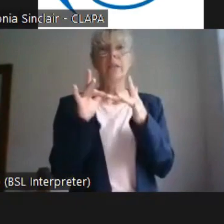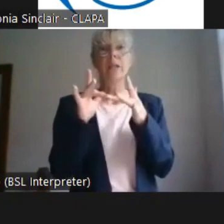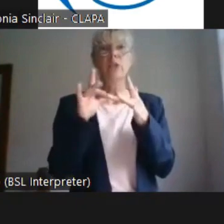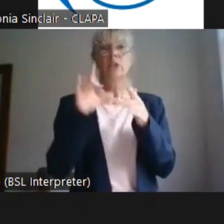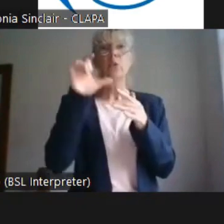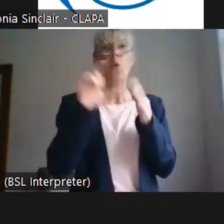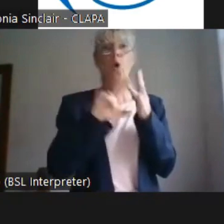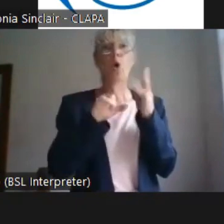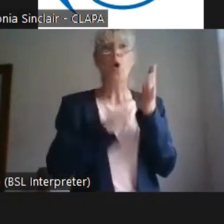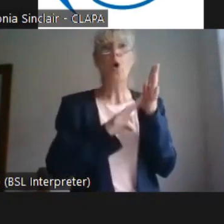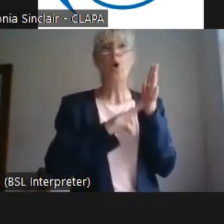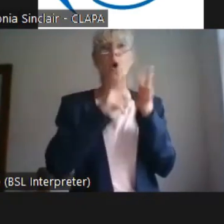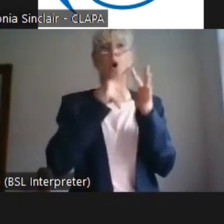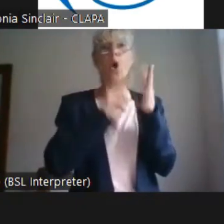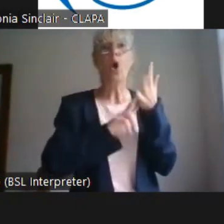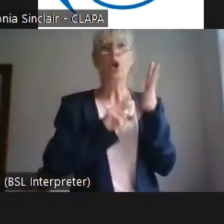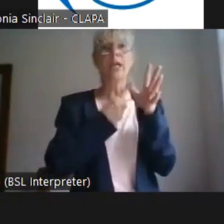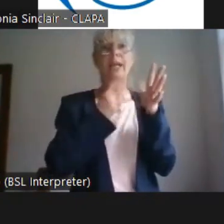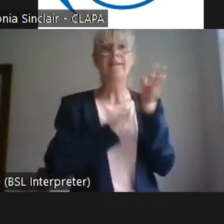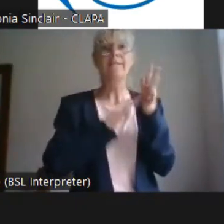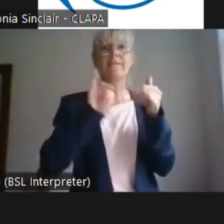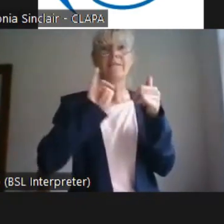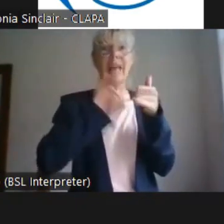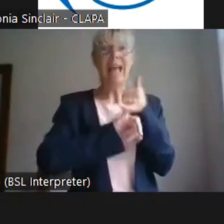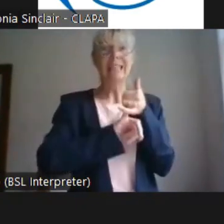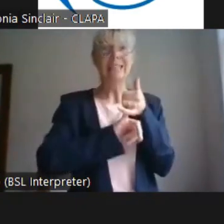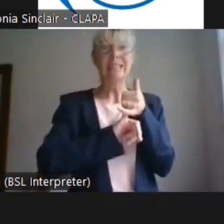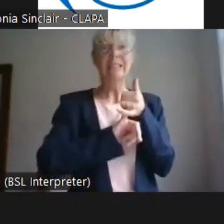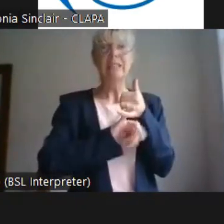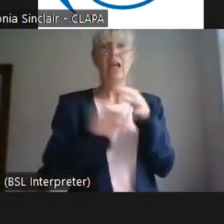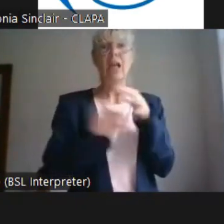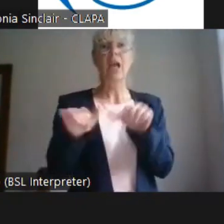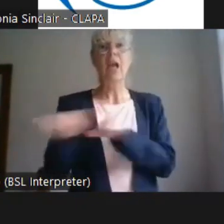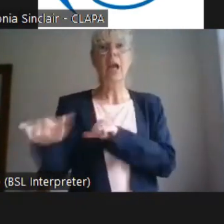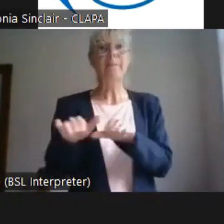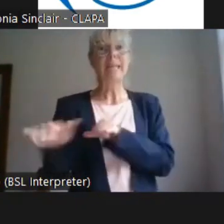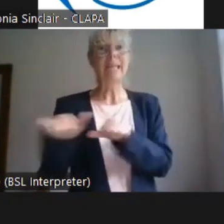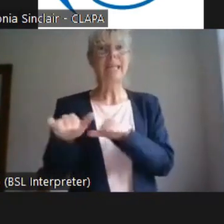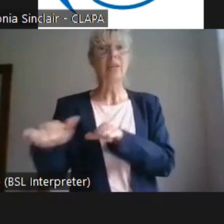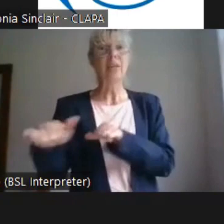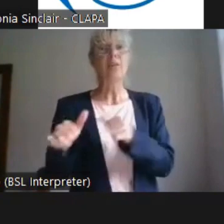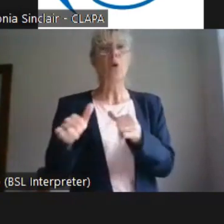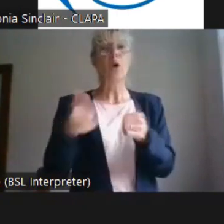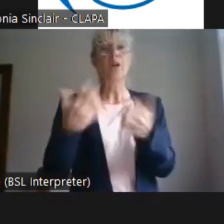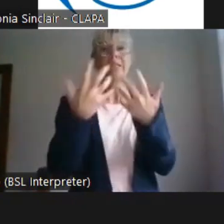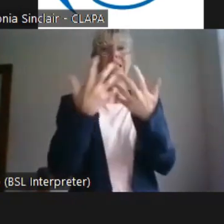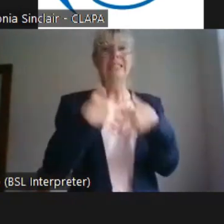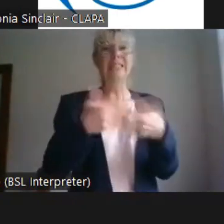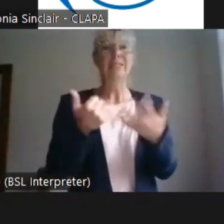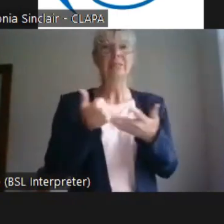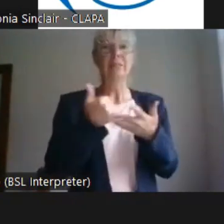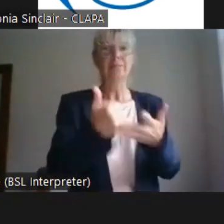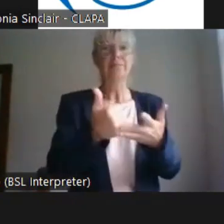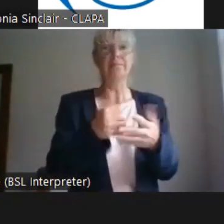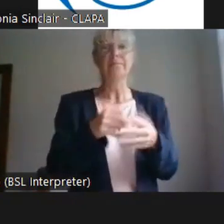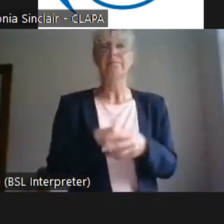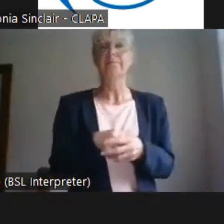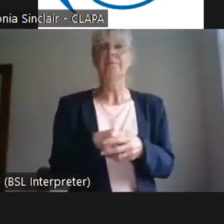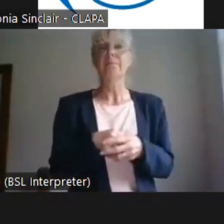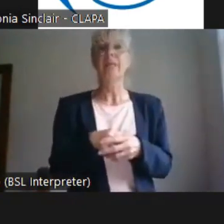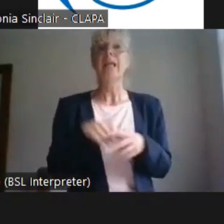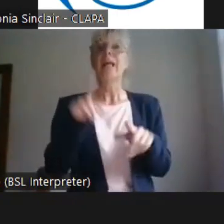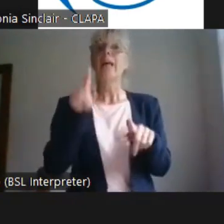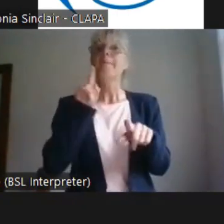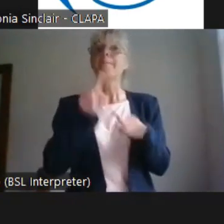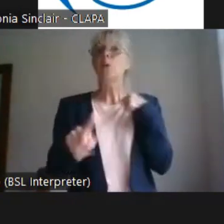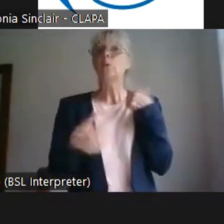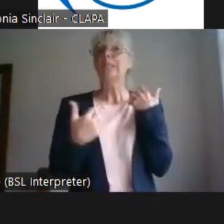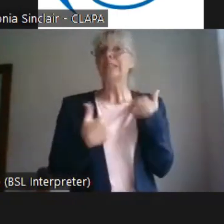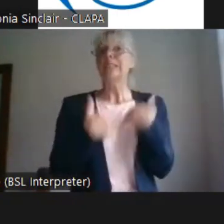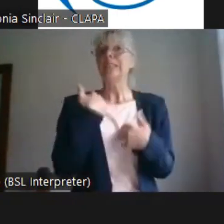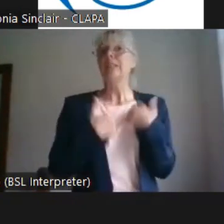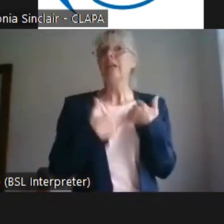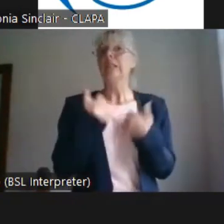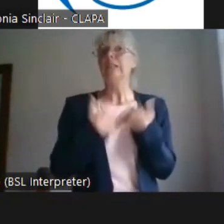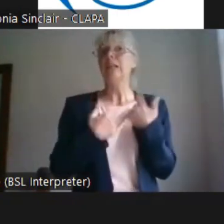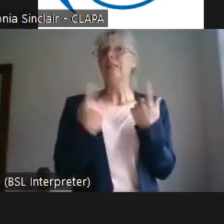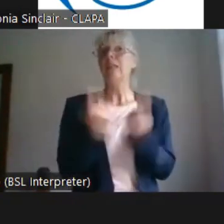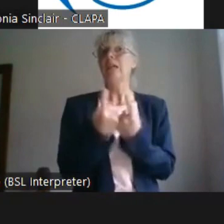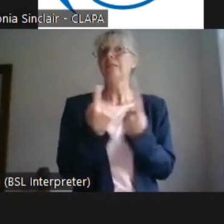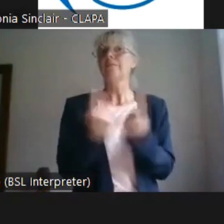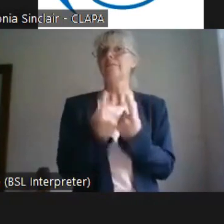is uh all things to do with peering loss um but actually the most exciting thing uh is a no-cost